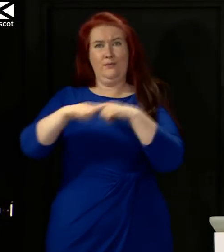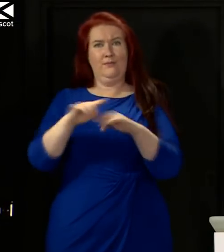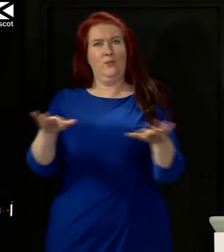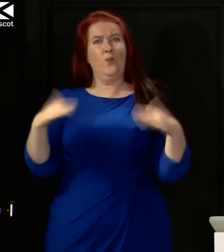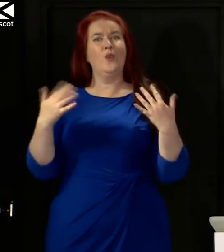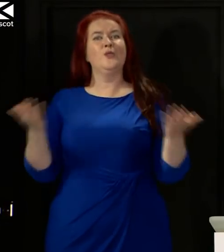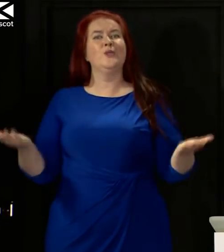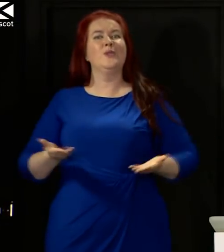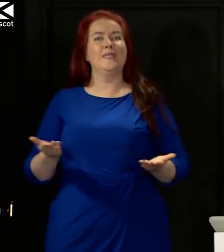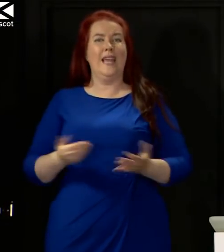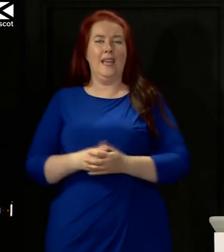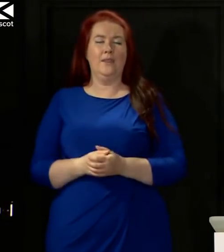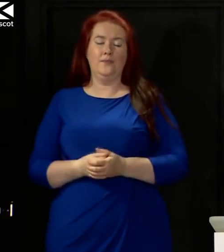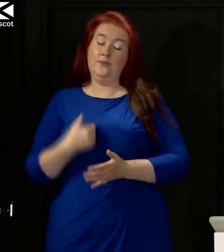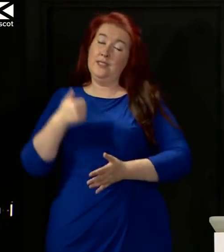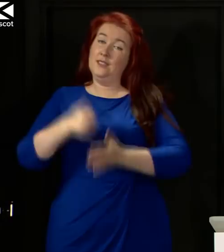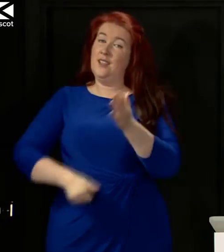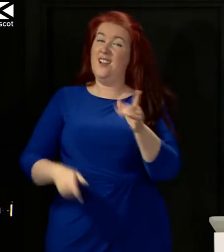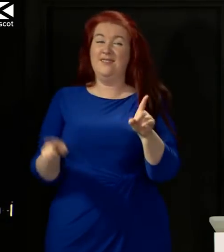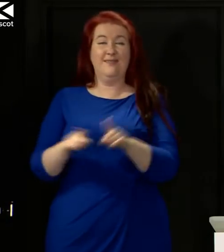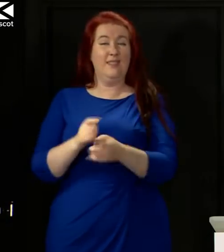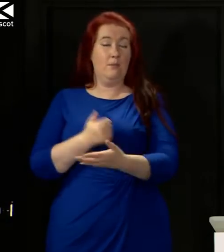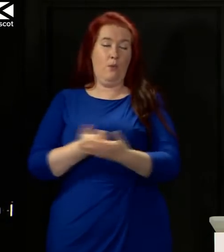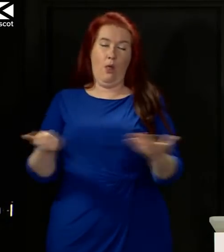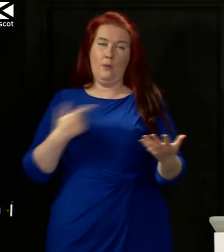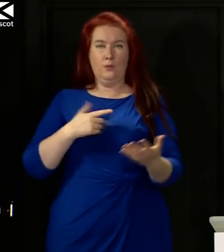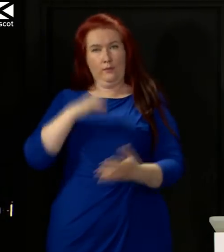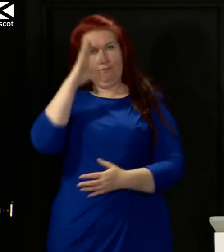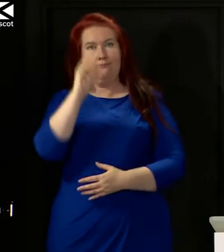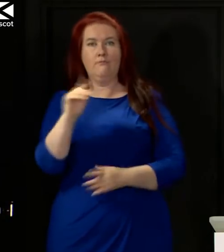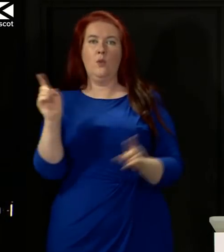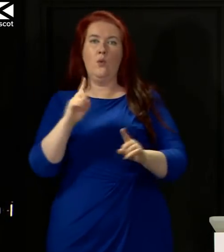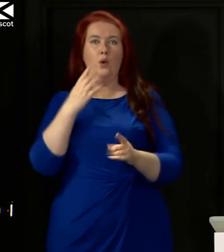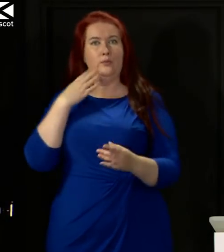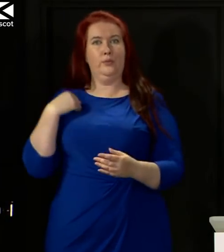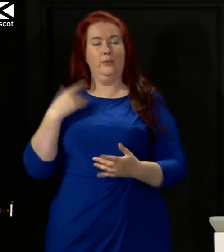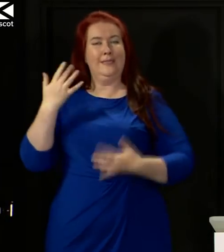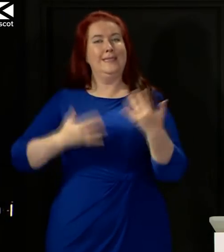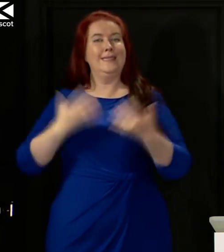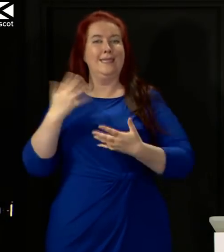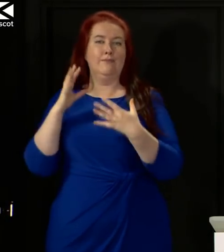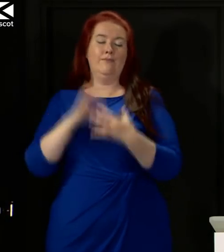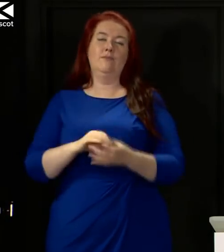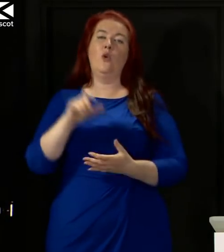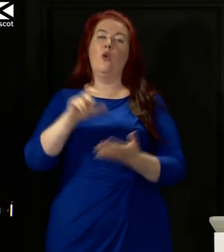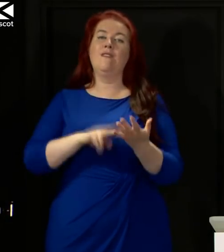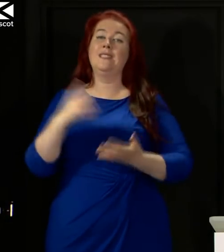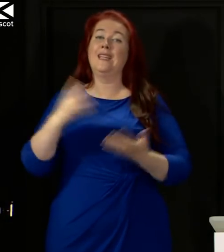I'll start - as always- with an update on the key statistics in relation to COVID-19.